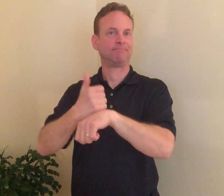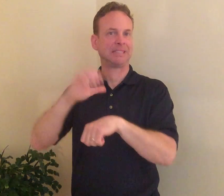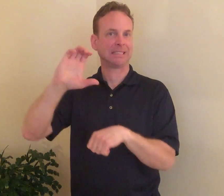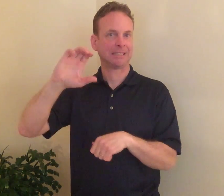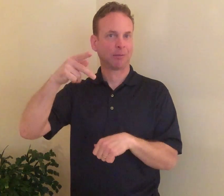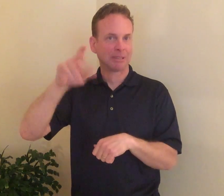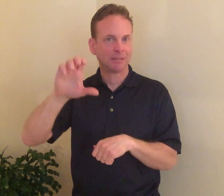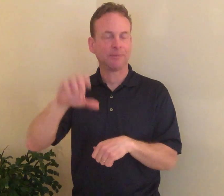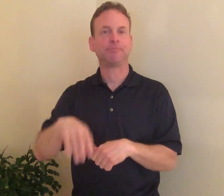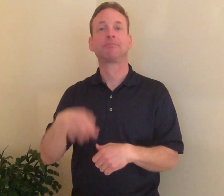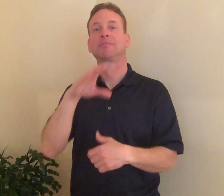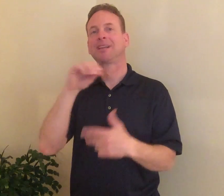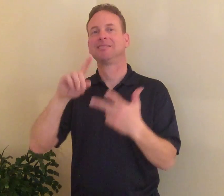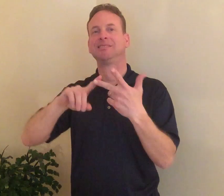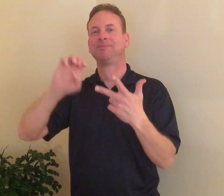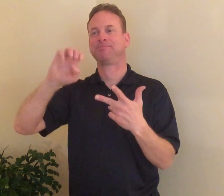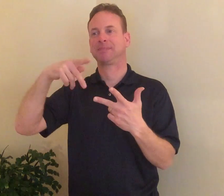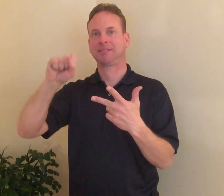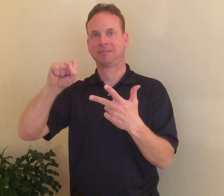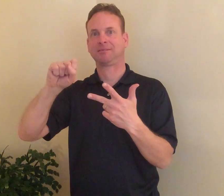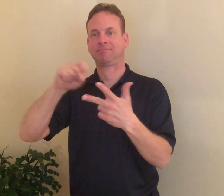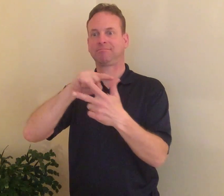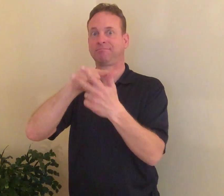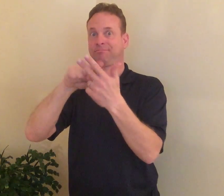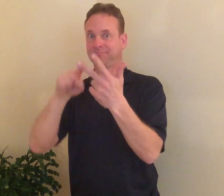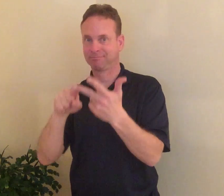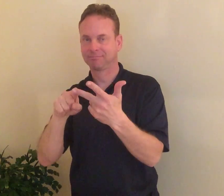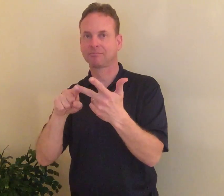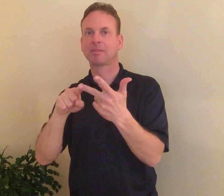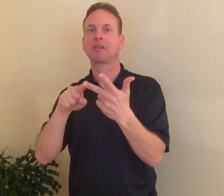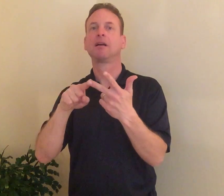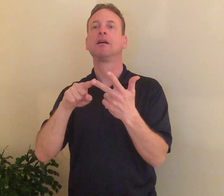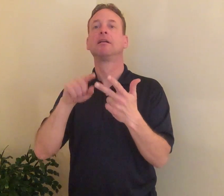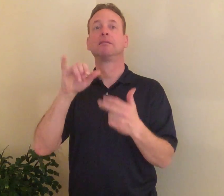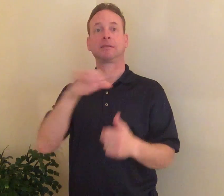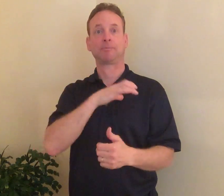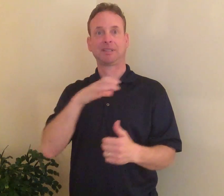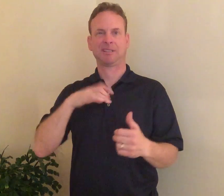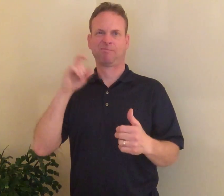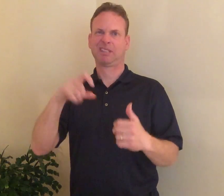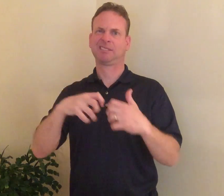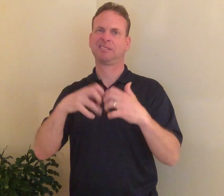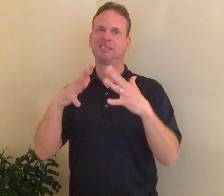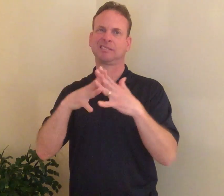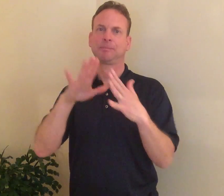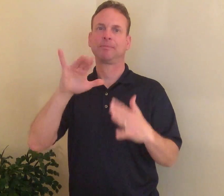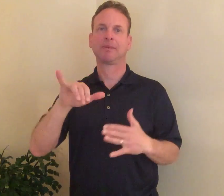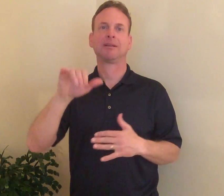that category, and implements an EPS. The committee must be established by December